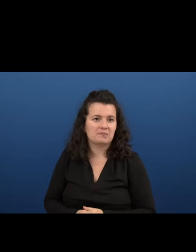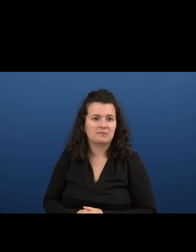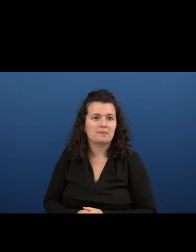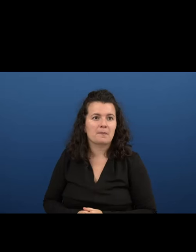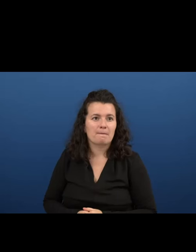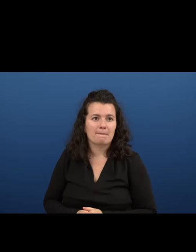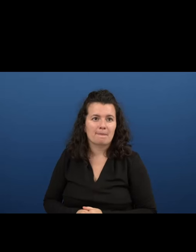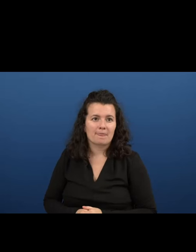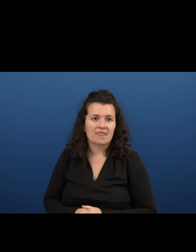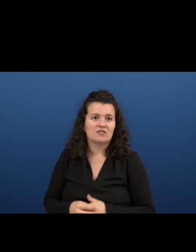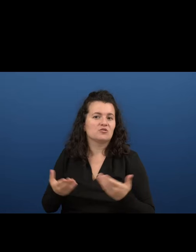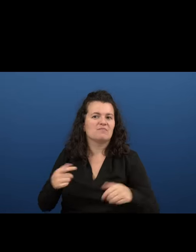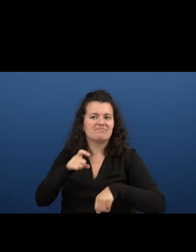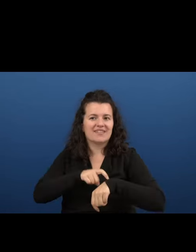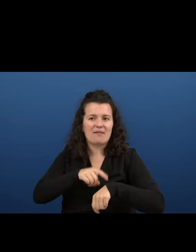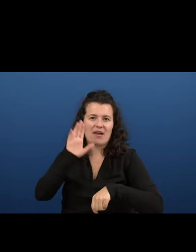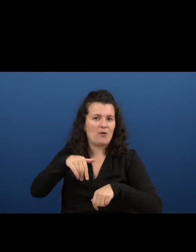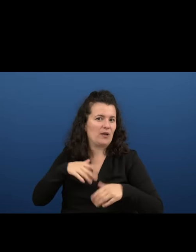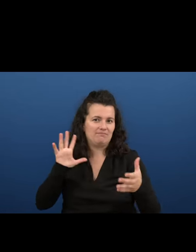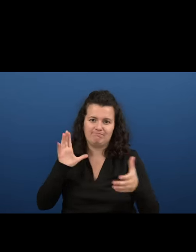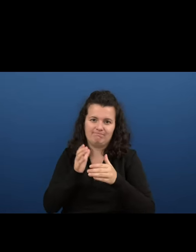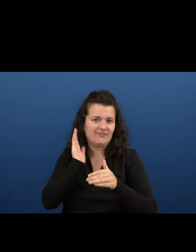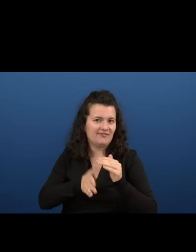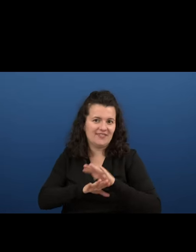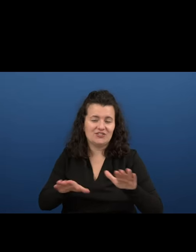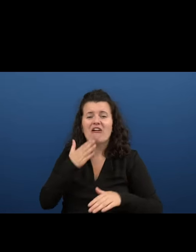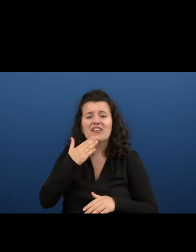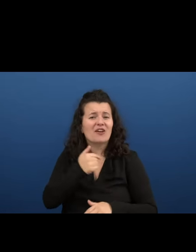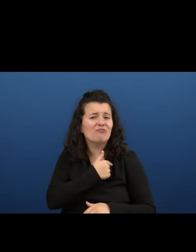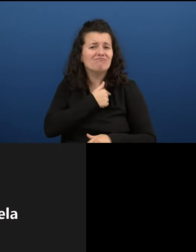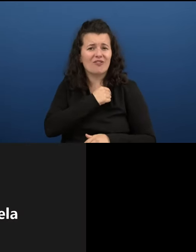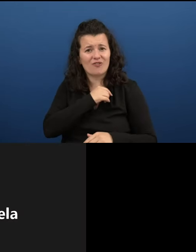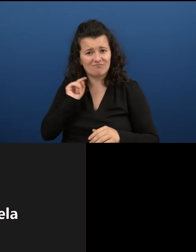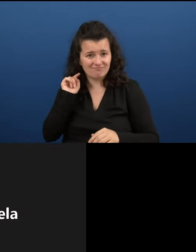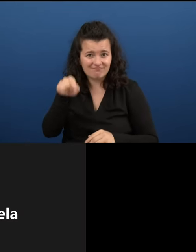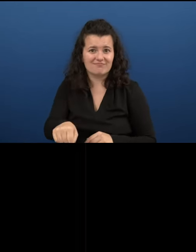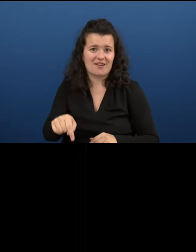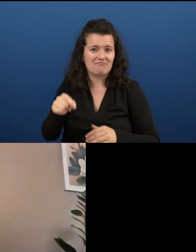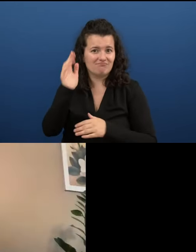I will keep it here. Thank you so much for the invitation and happy to respond to any